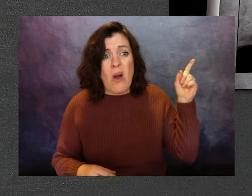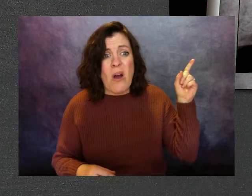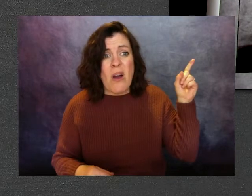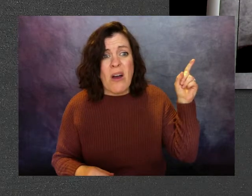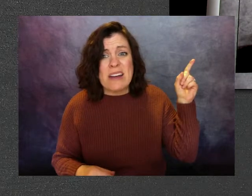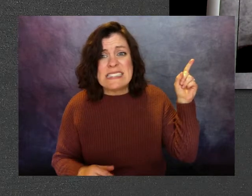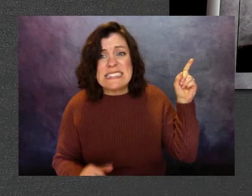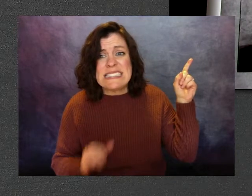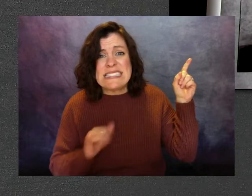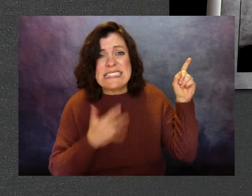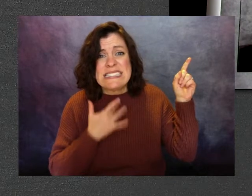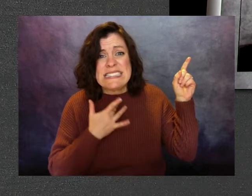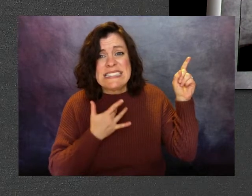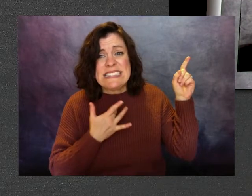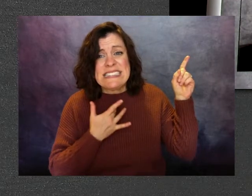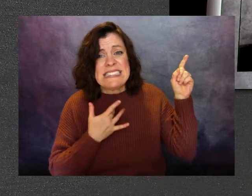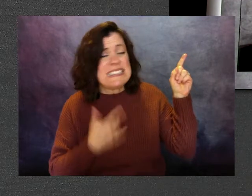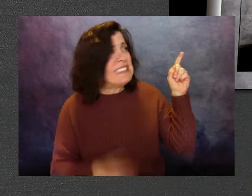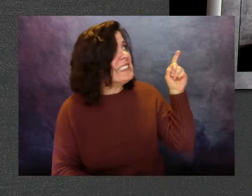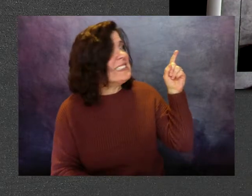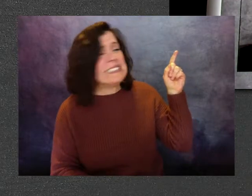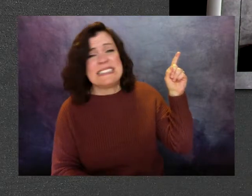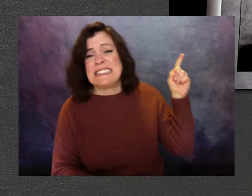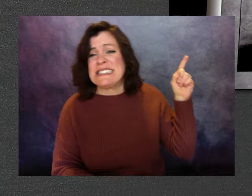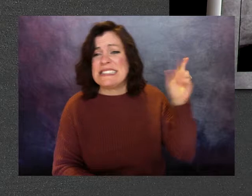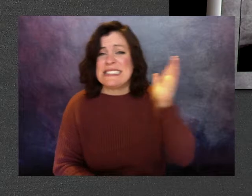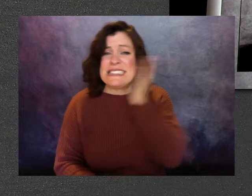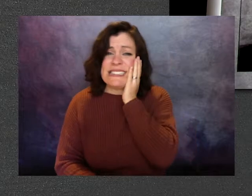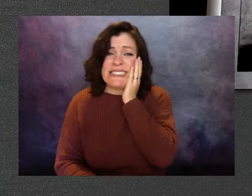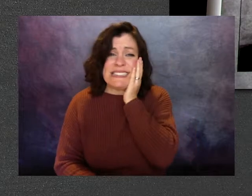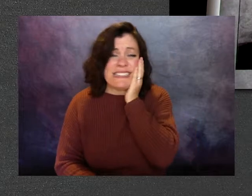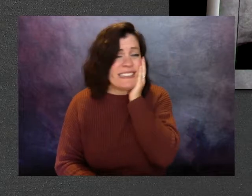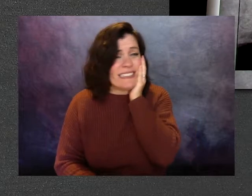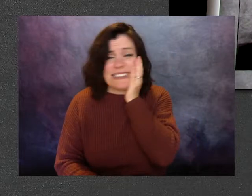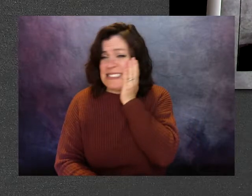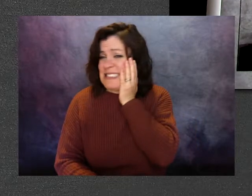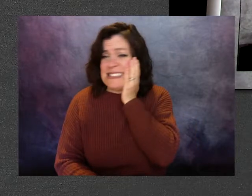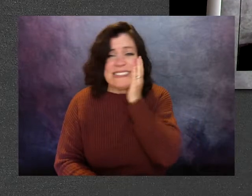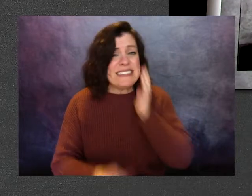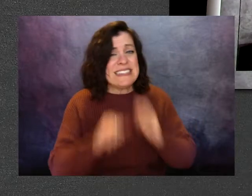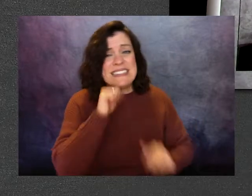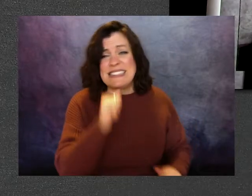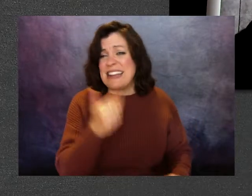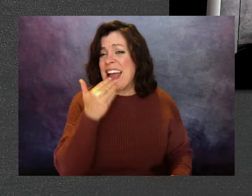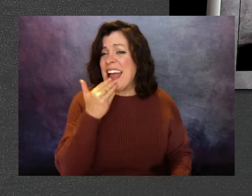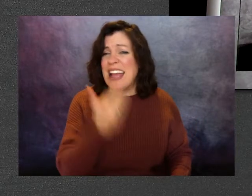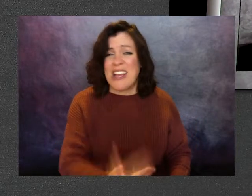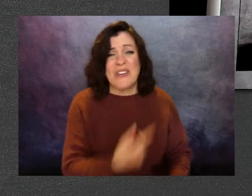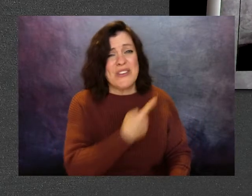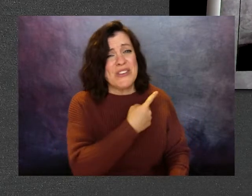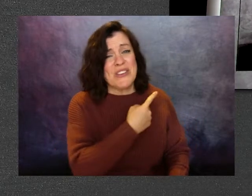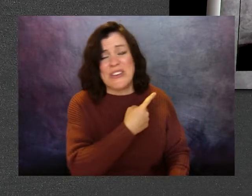These are golf balls. That silly dog ate four golf balls.